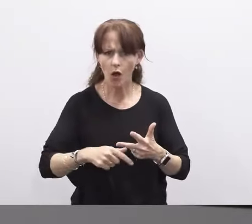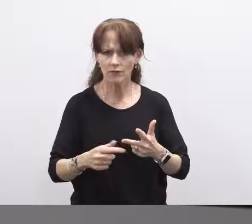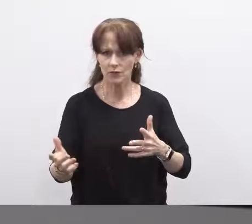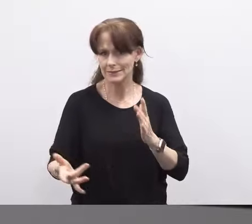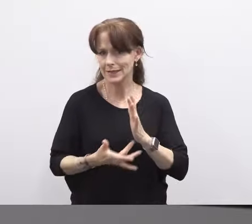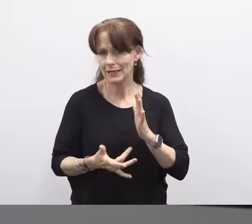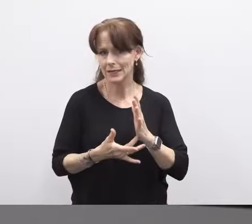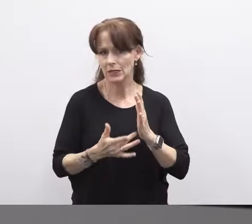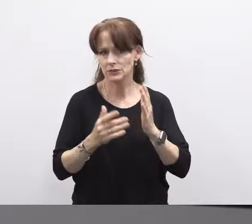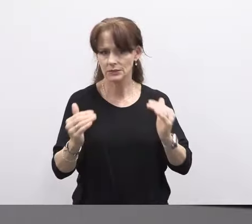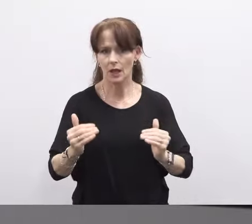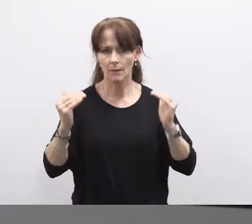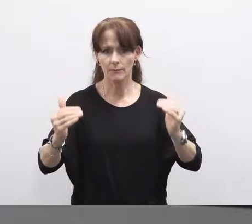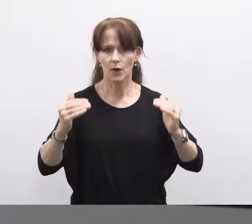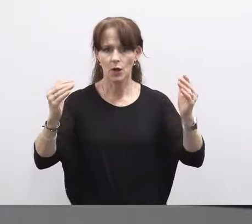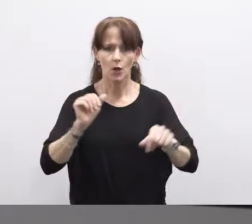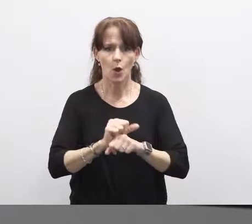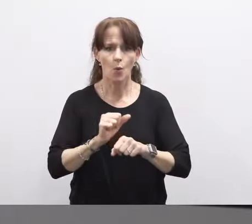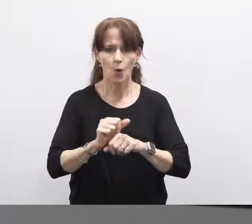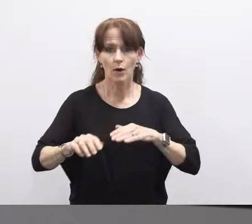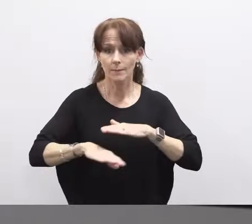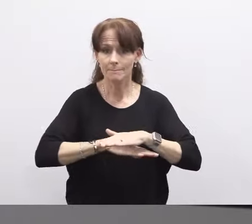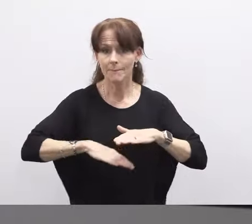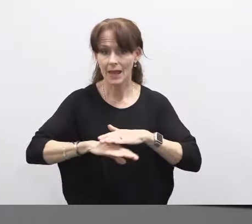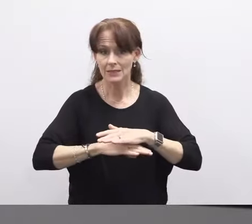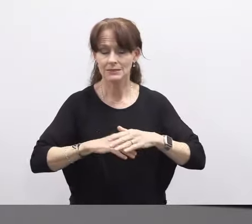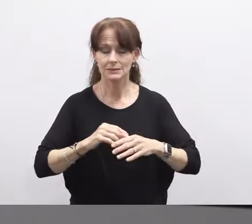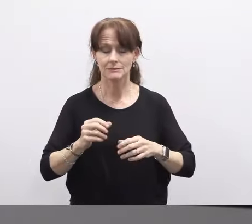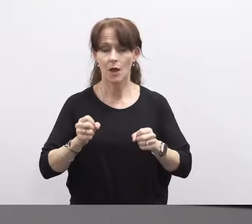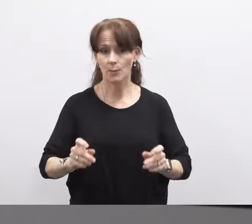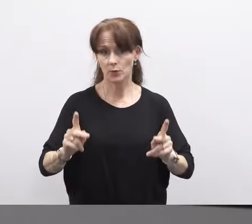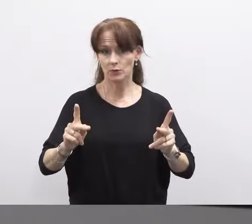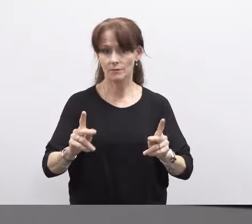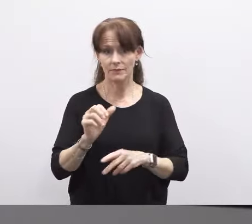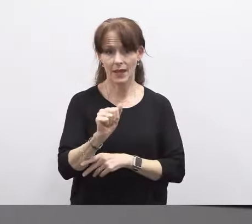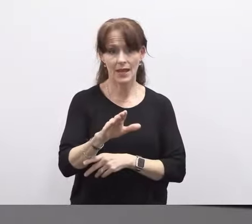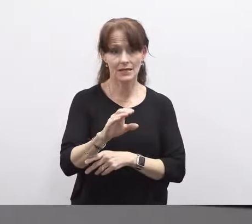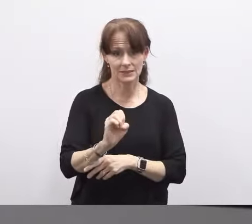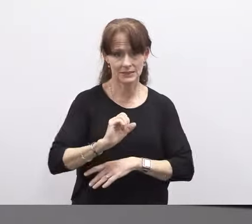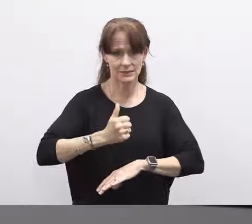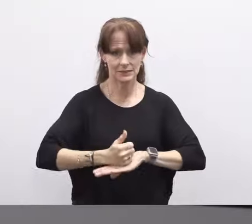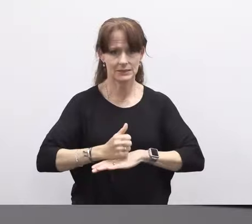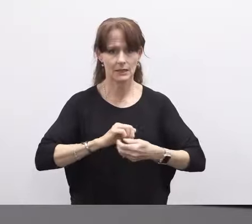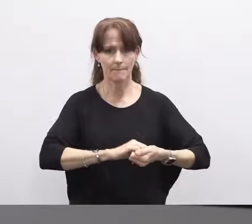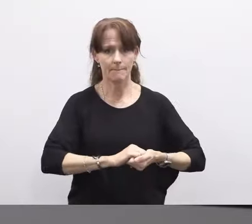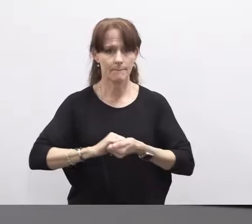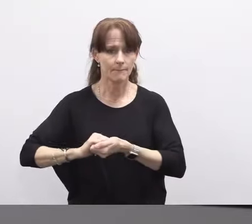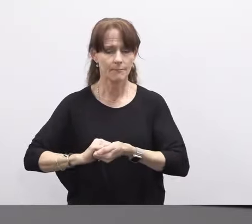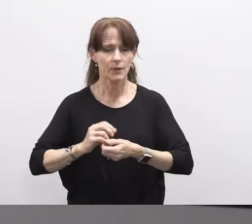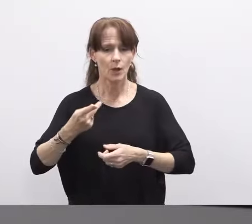and more work-based learning opportunities. Our ACE pathway was able to establish a partnership with the port of Long Beach,